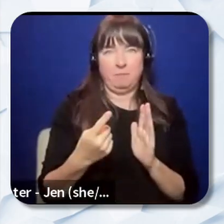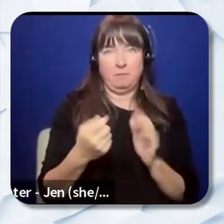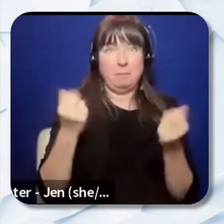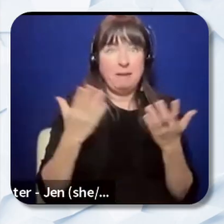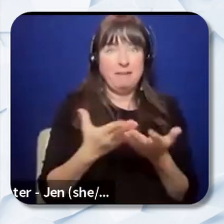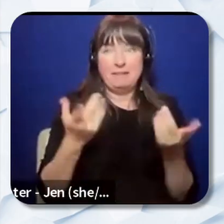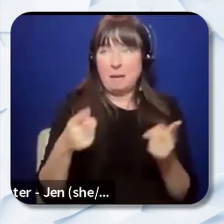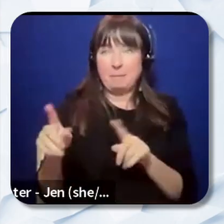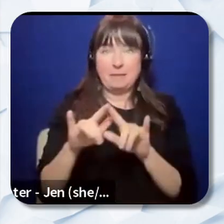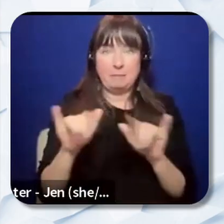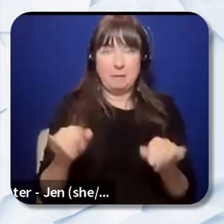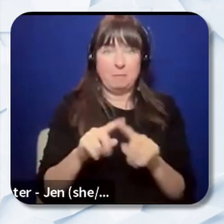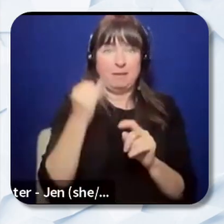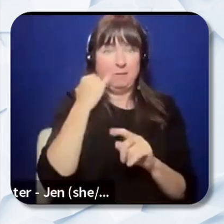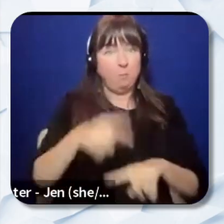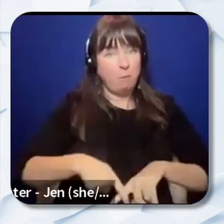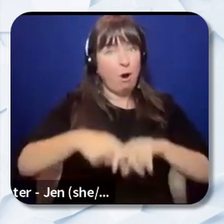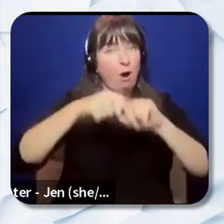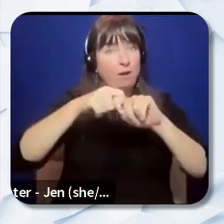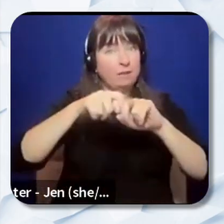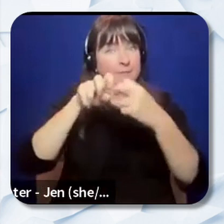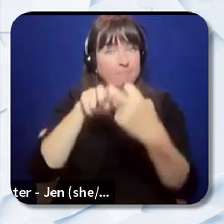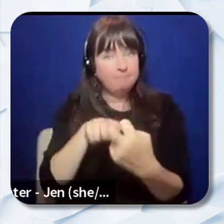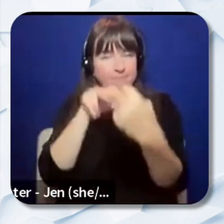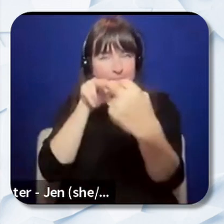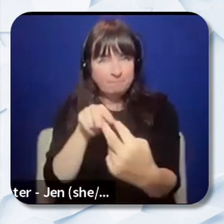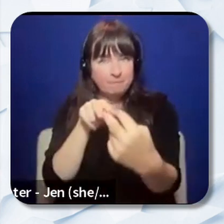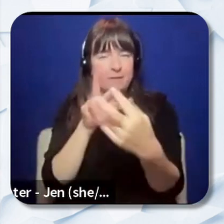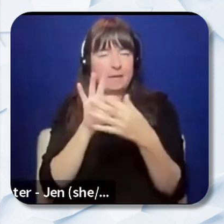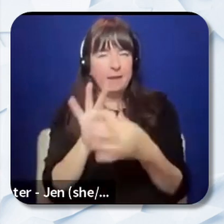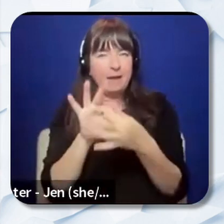can really connect with that child and that teacher or that colleague and really give you